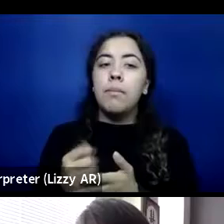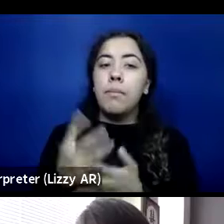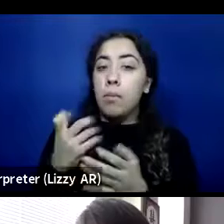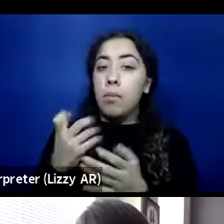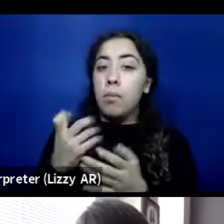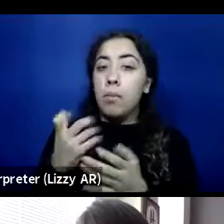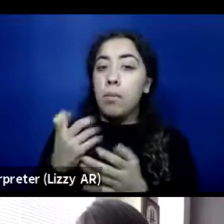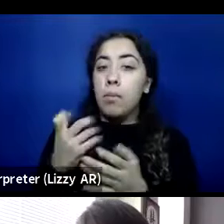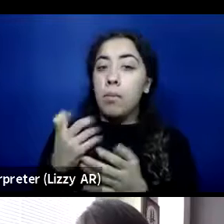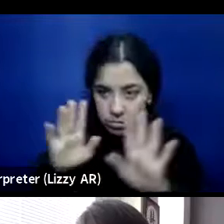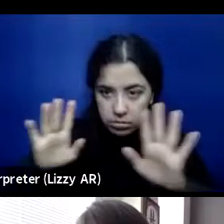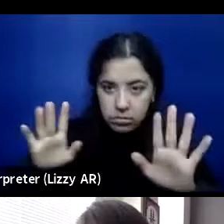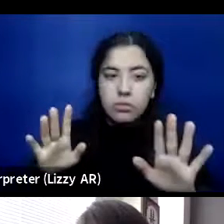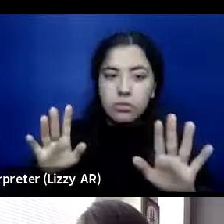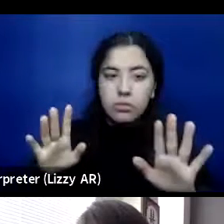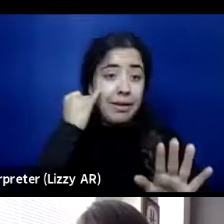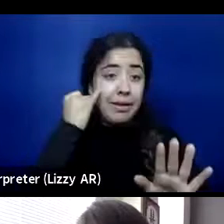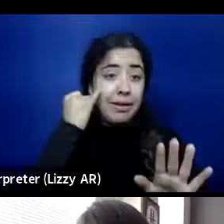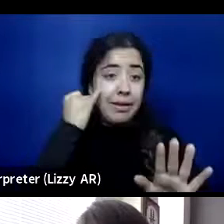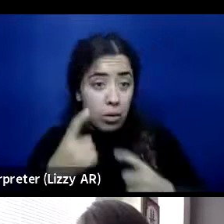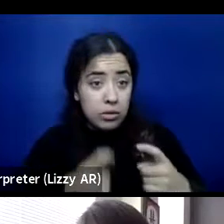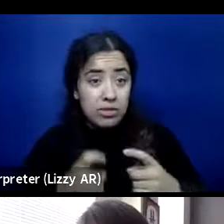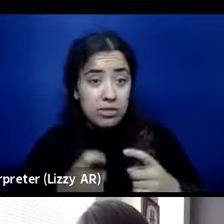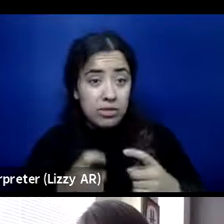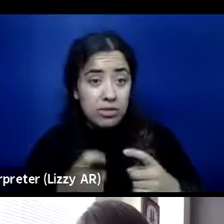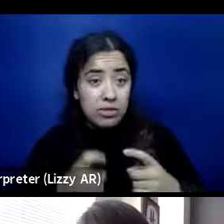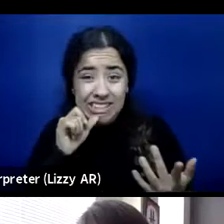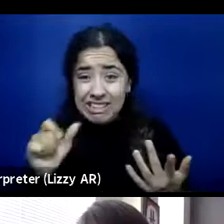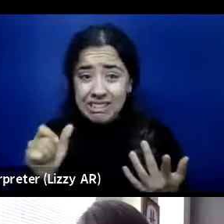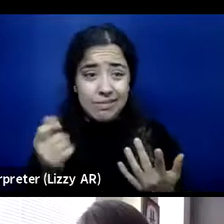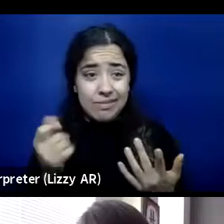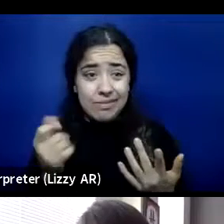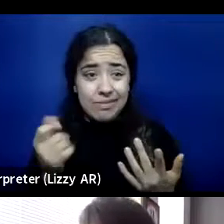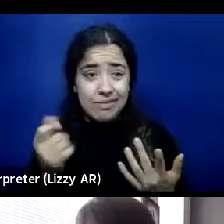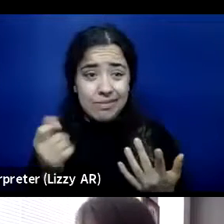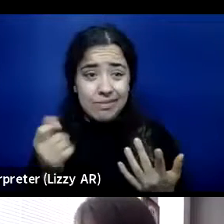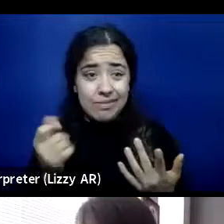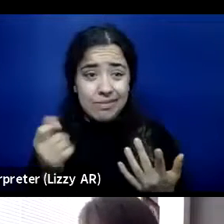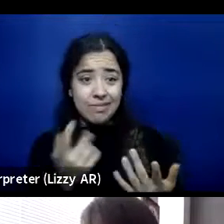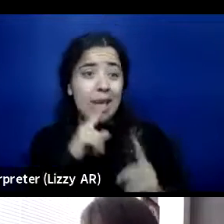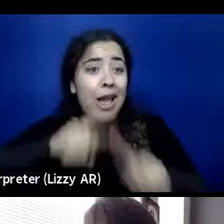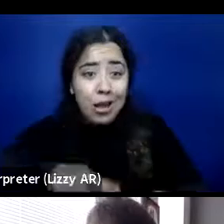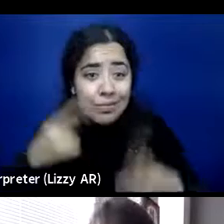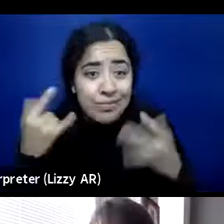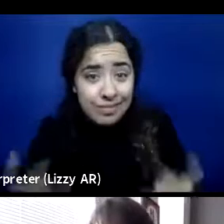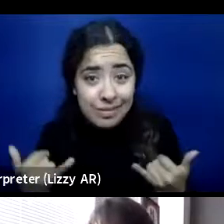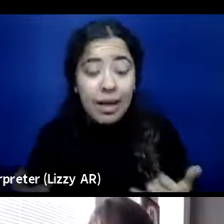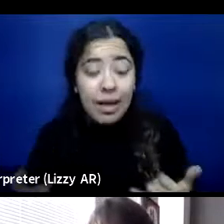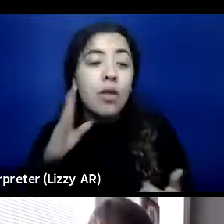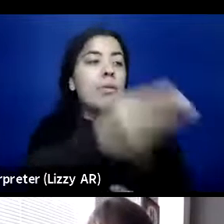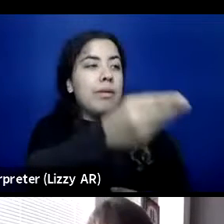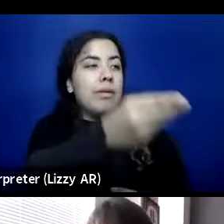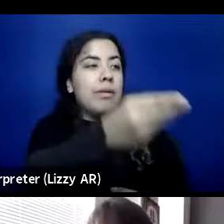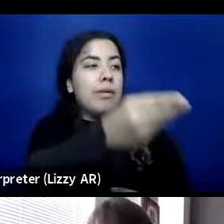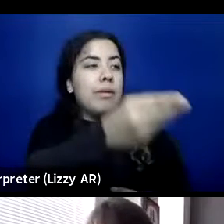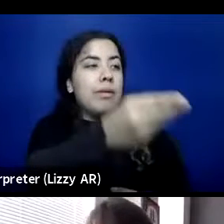So if you have questions and we don't get to it, they're going to get them to us so we can answer them and send them back to everybody.